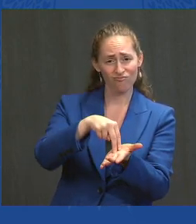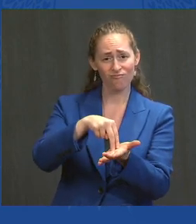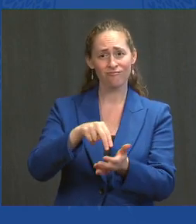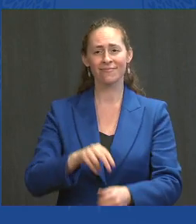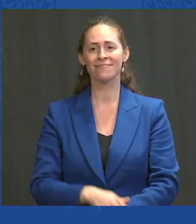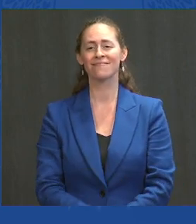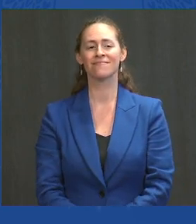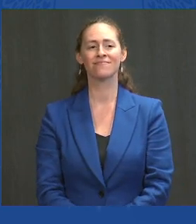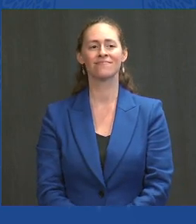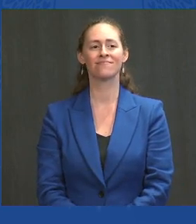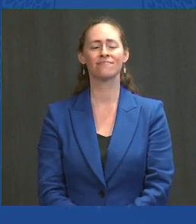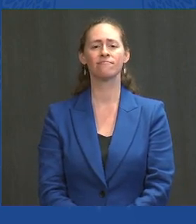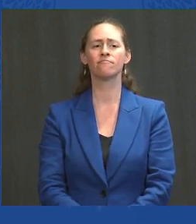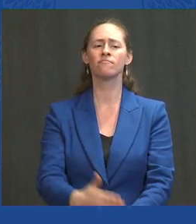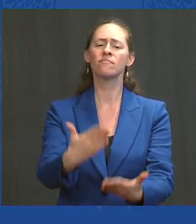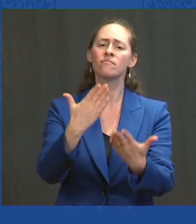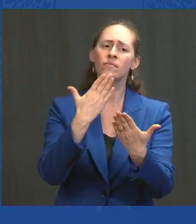Thank you, thank you, thank you for service